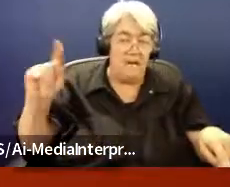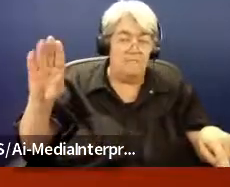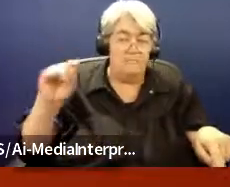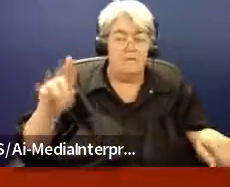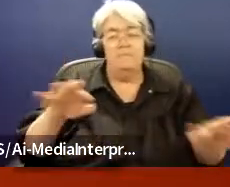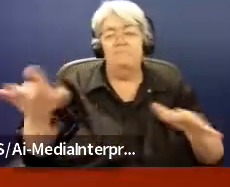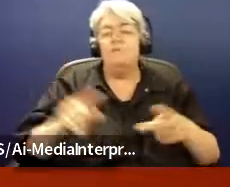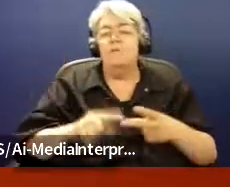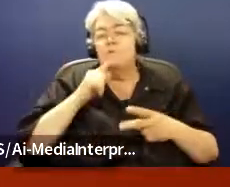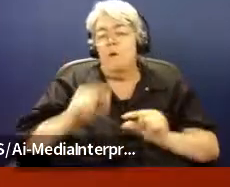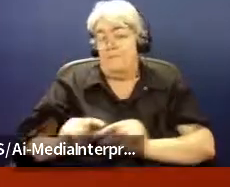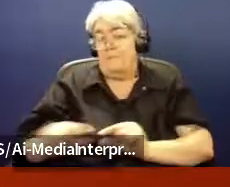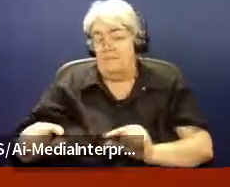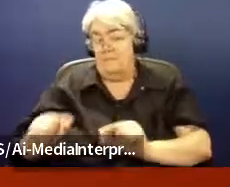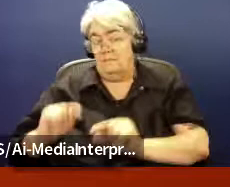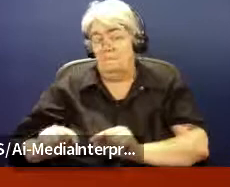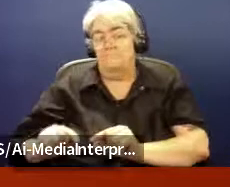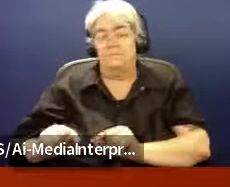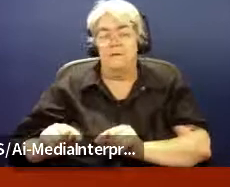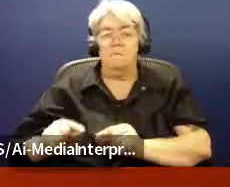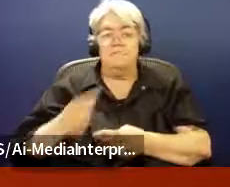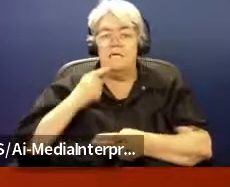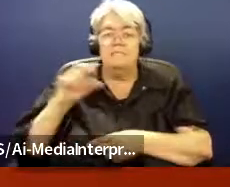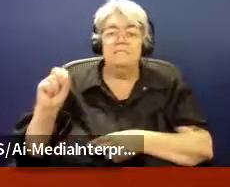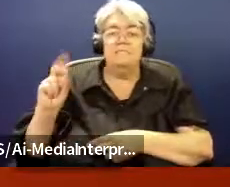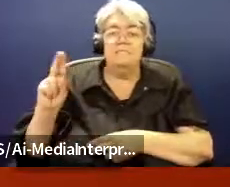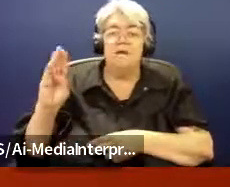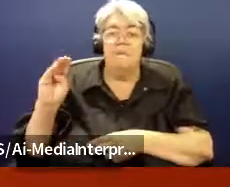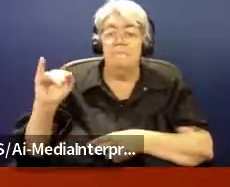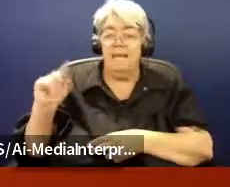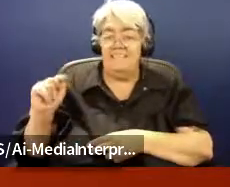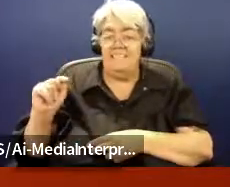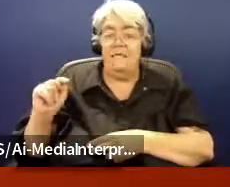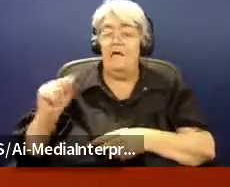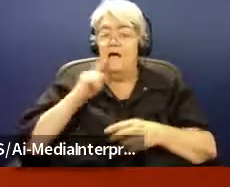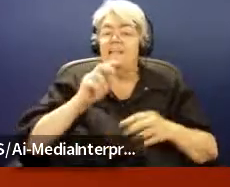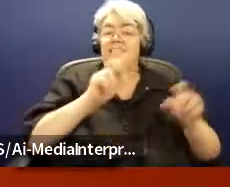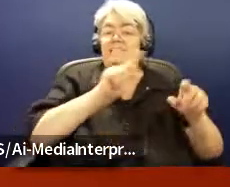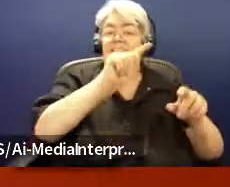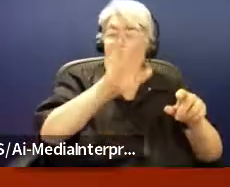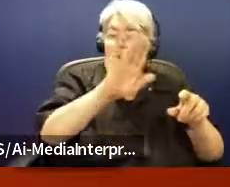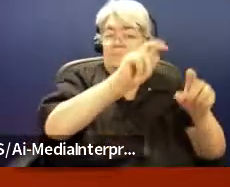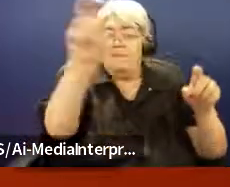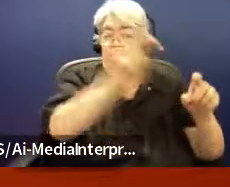that are supposed to be focus bull need to be focus a bull, all of the elements